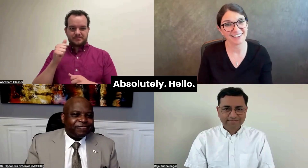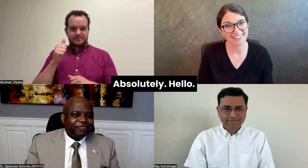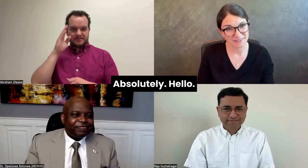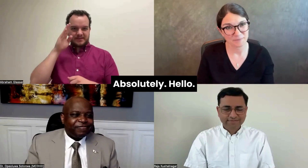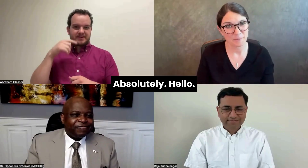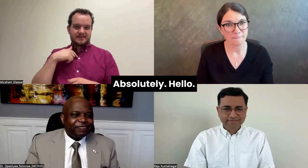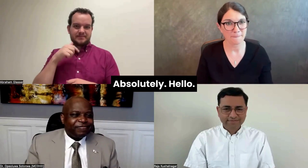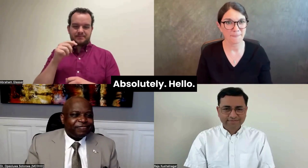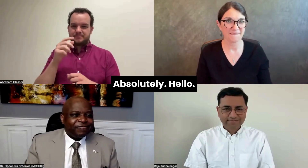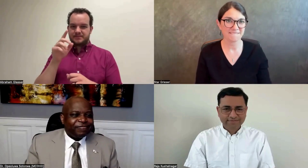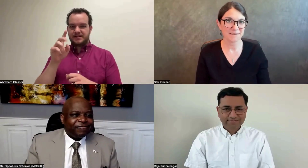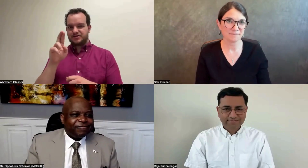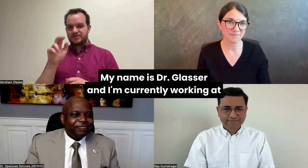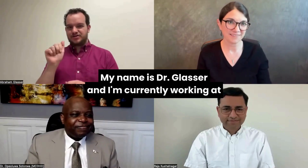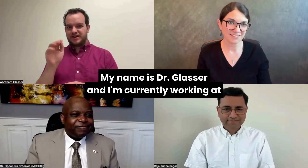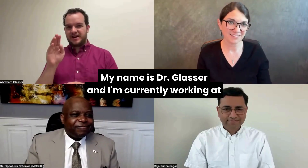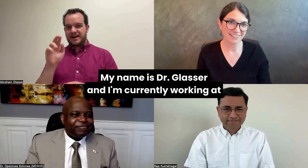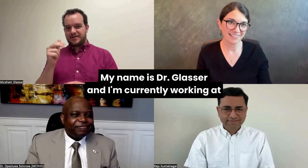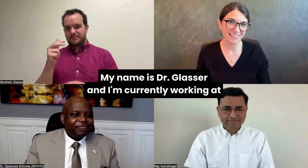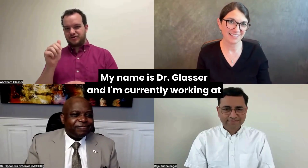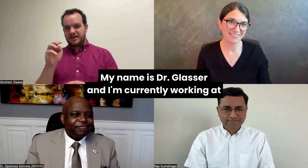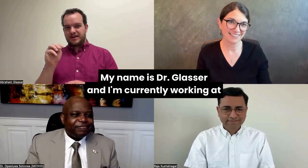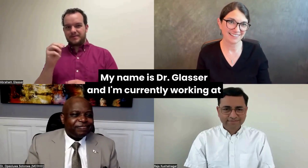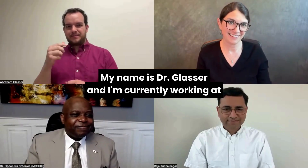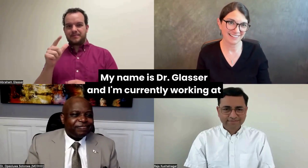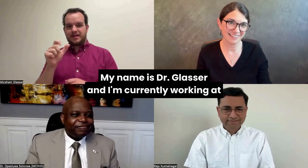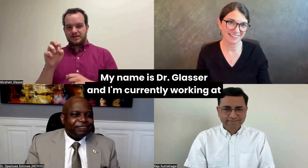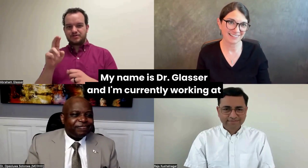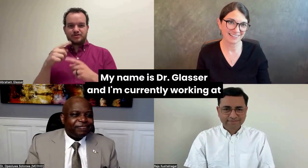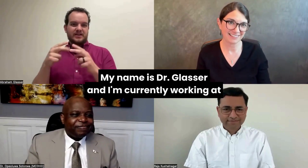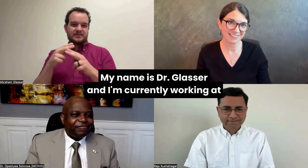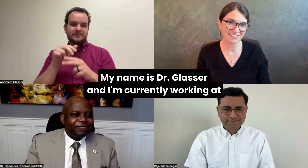My name is Dr. Glasser and I'm currently working at